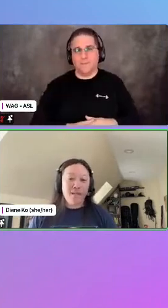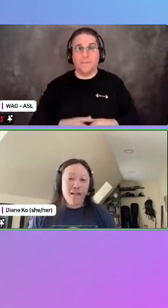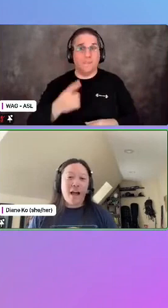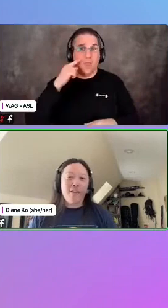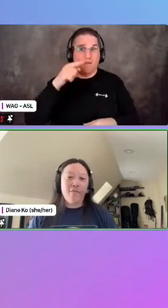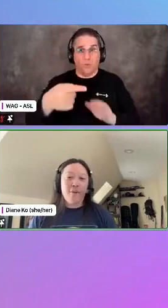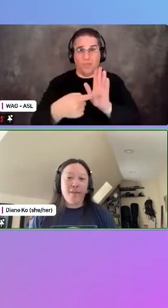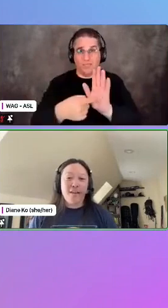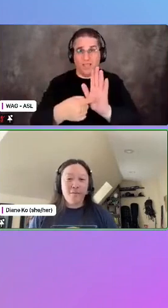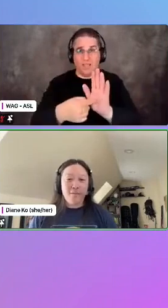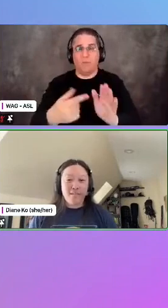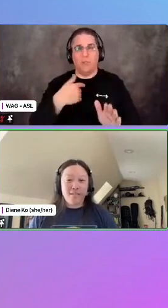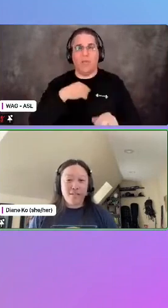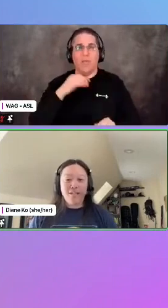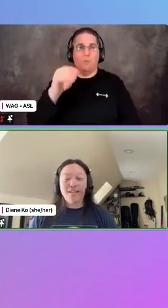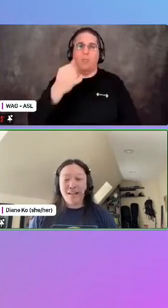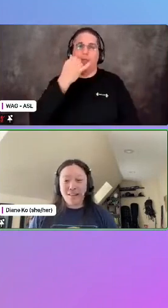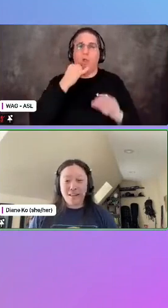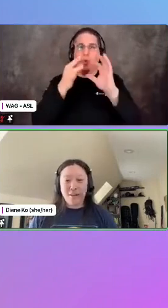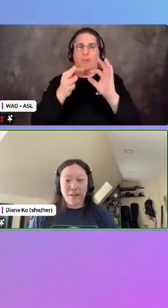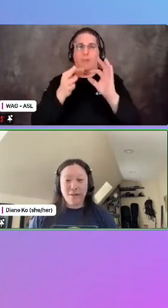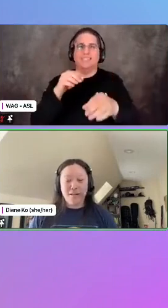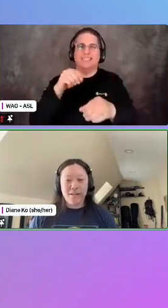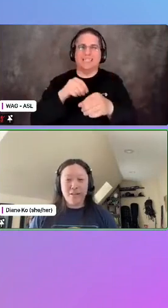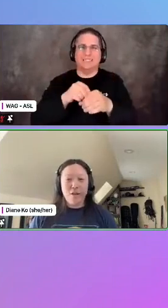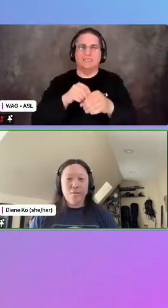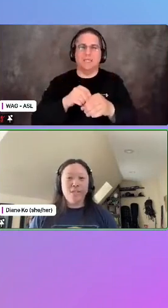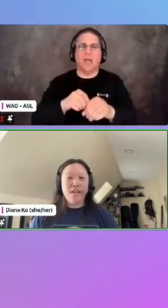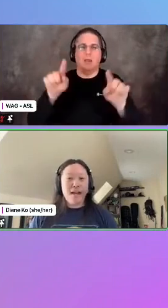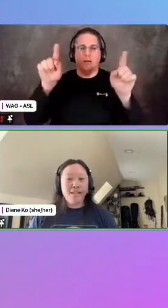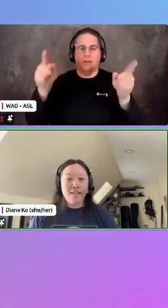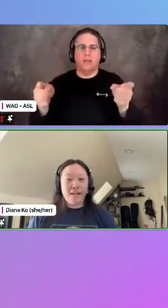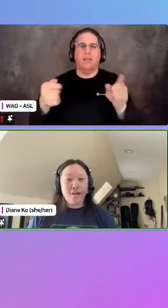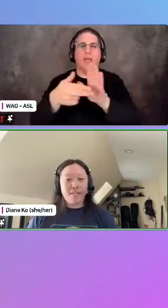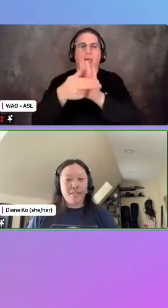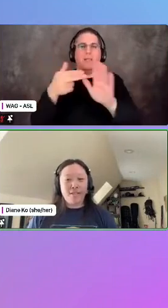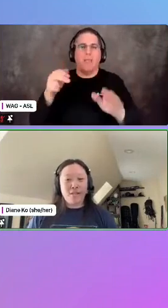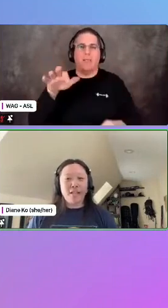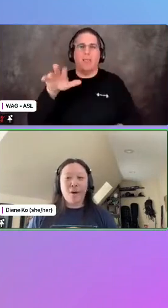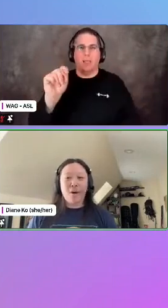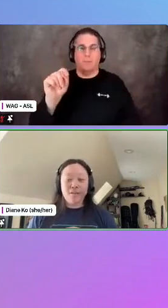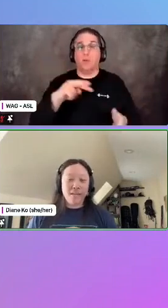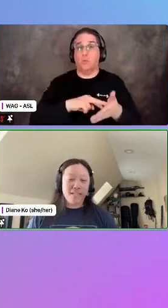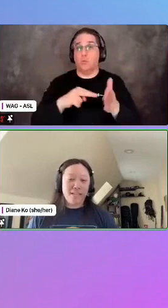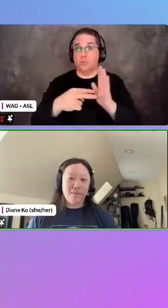for the label text prompt so that we can that it's semi guarantee at least a valid